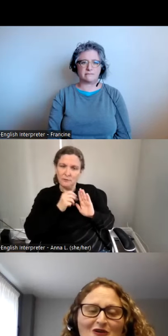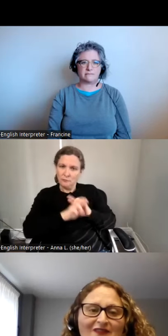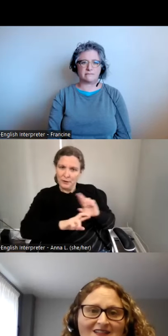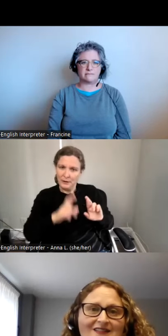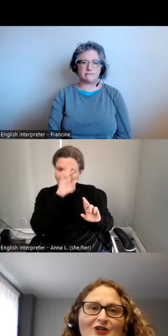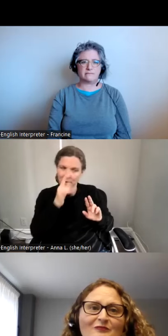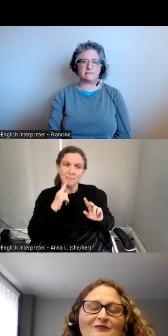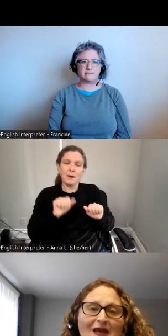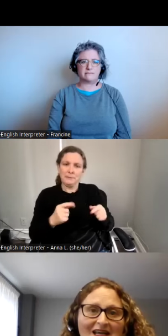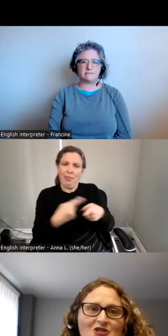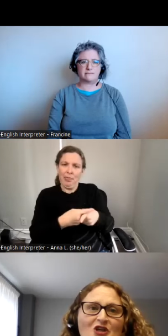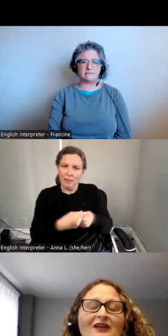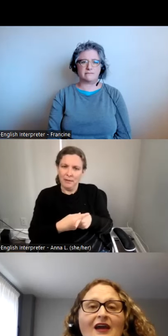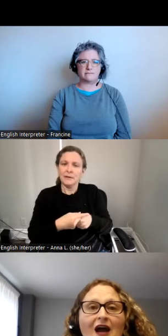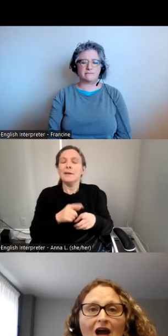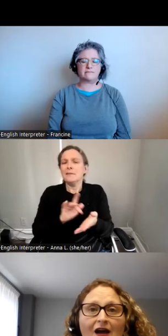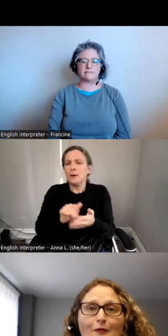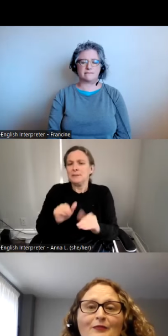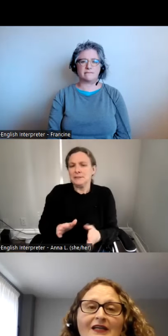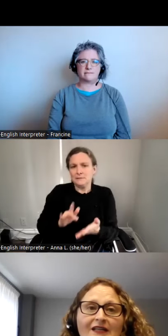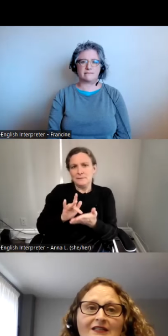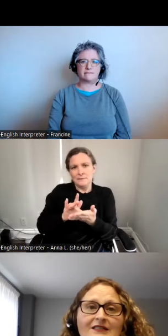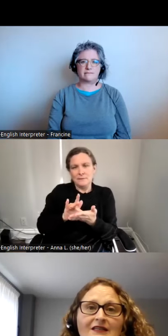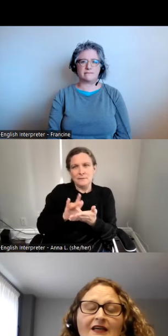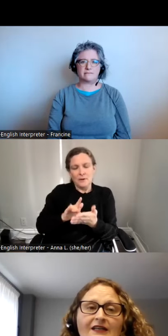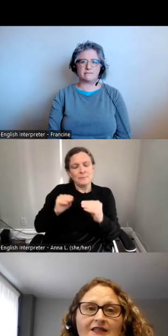interactions, so your harm cyst is actually the best